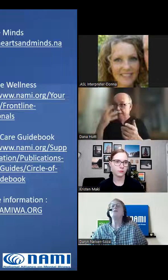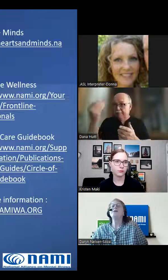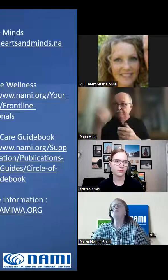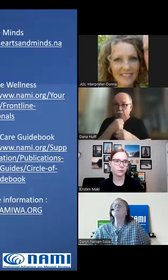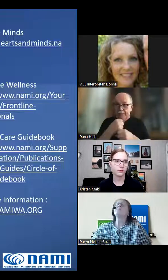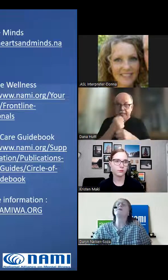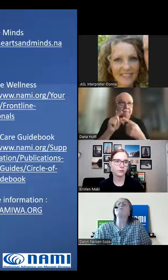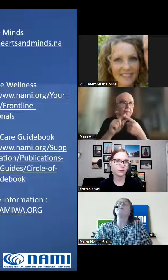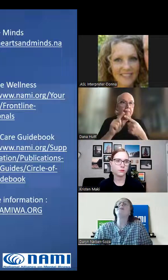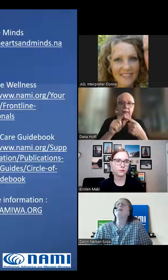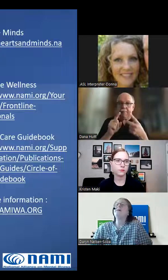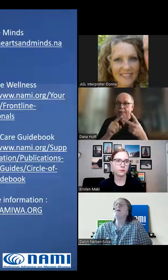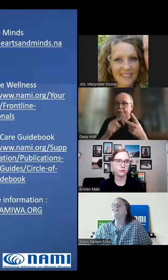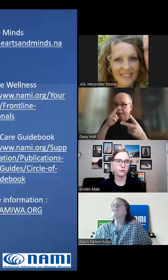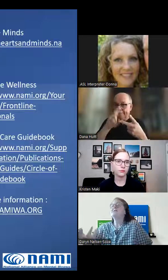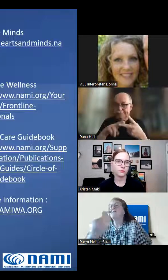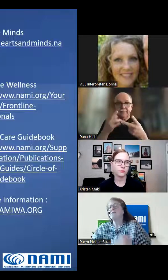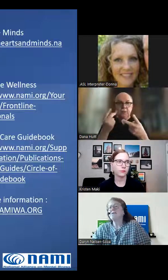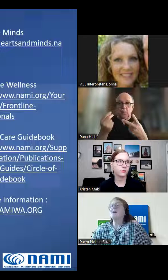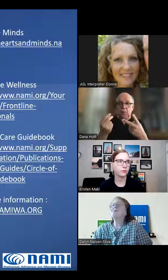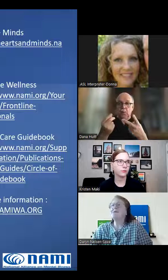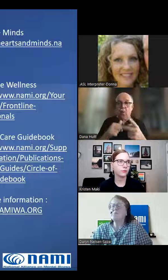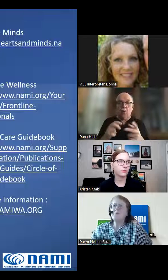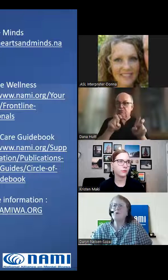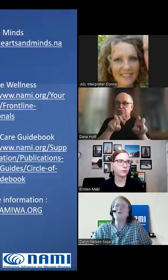out of all workers' wages to pay for this benefit. So up